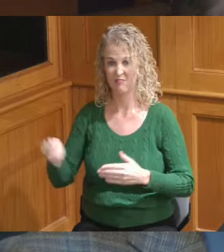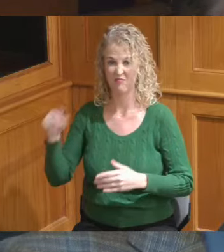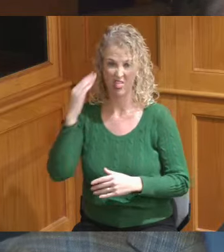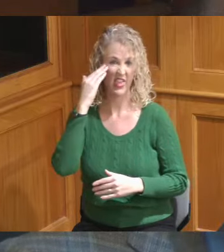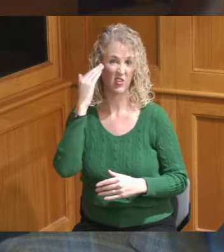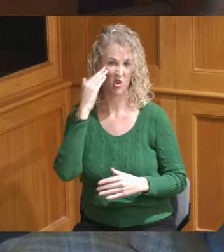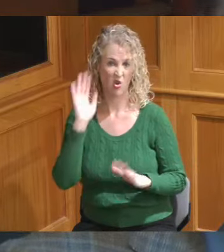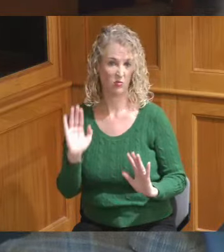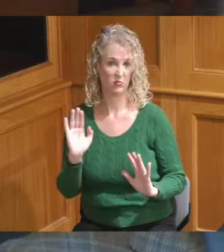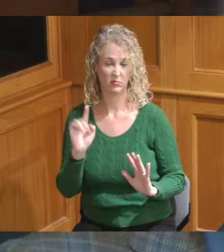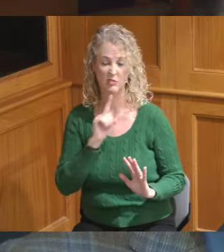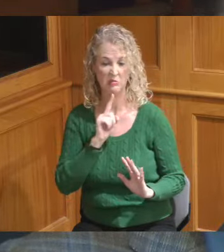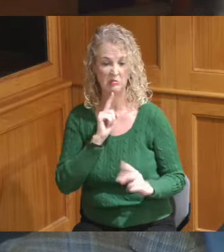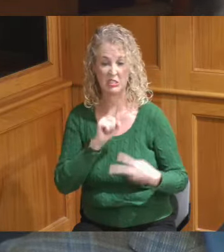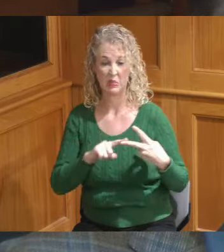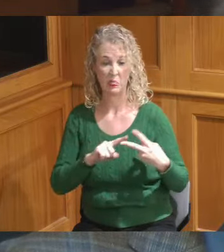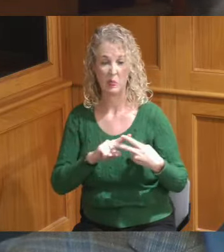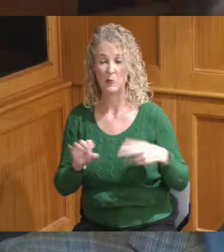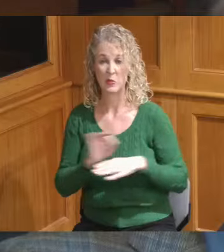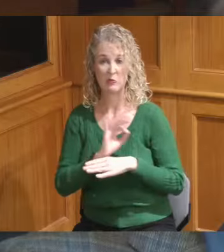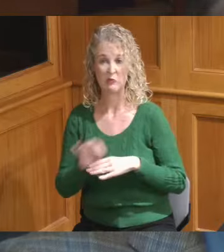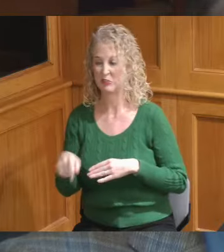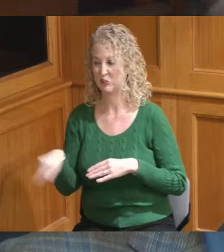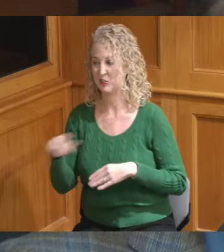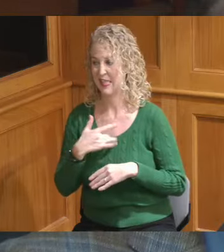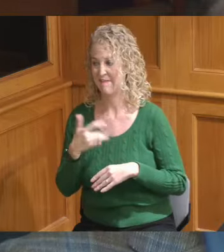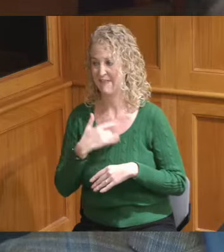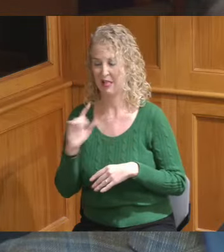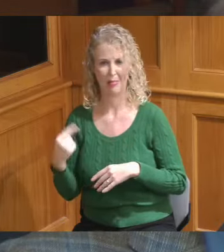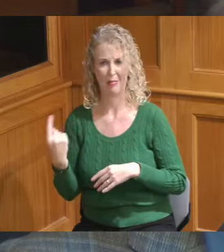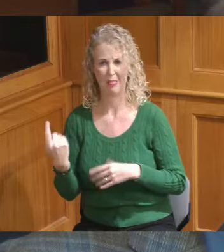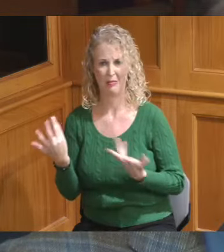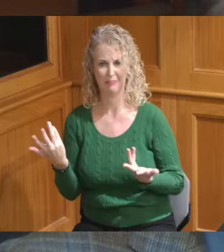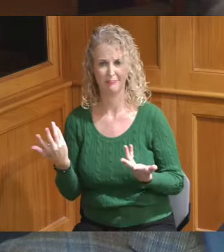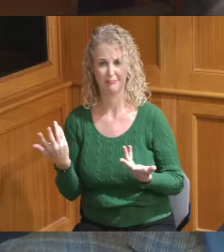that, but outside of that, they don't really know. It's not like when they go down to local city